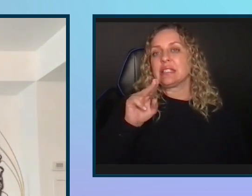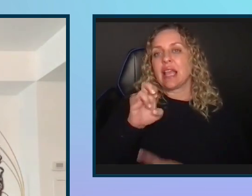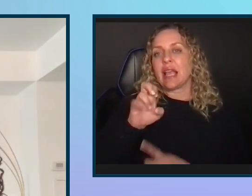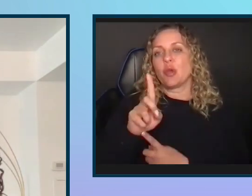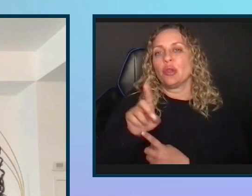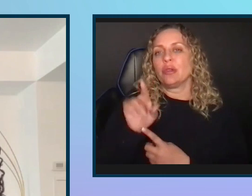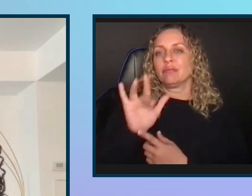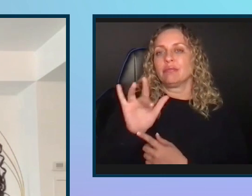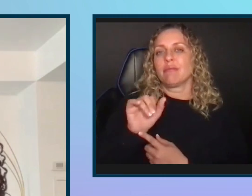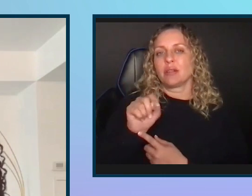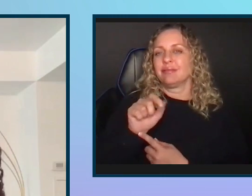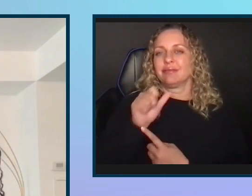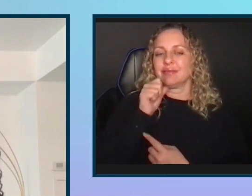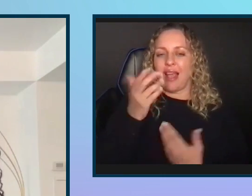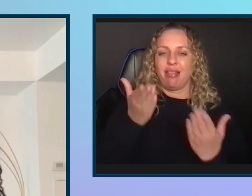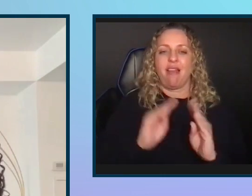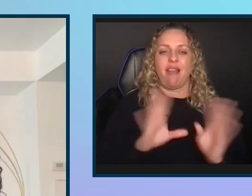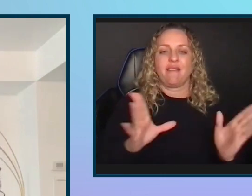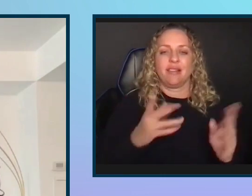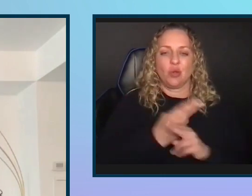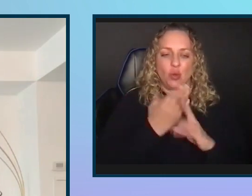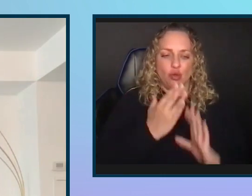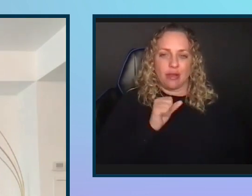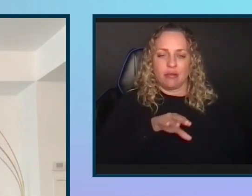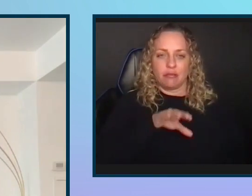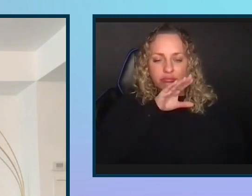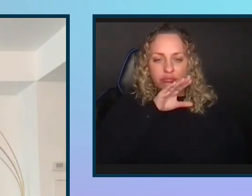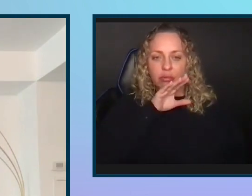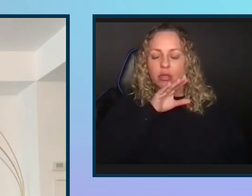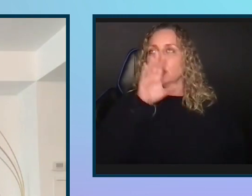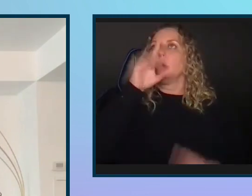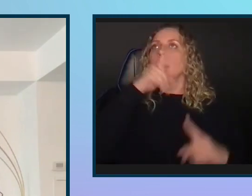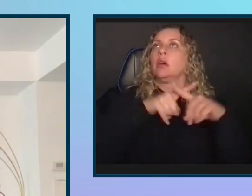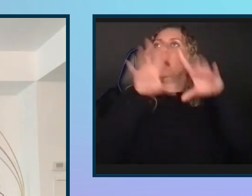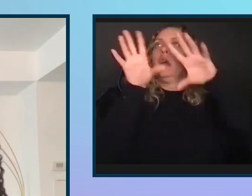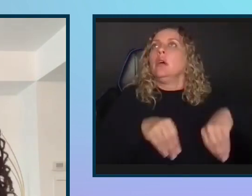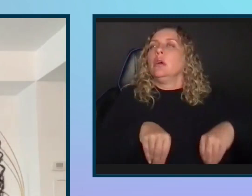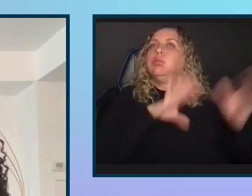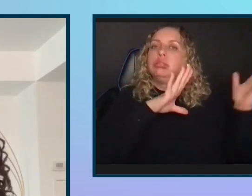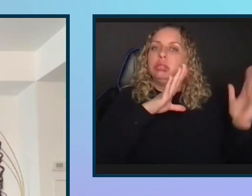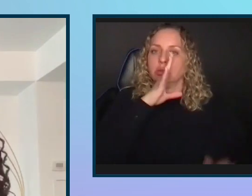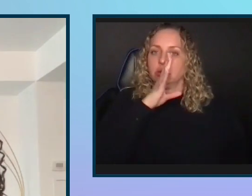So like users can very easily get frustrated or just leave the page altogether if they determine that there's no easy path forward